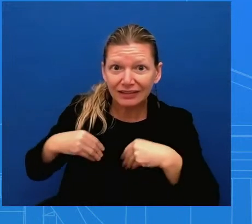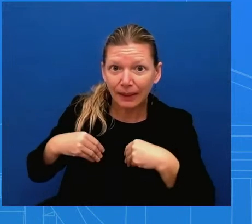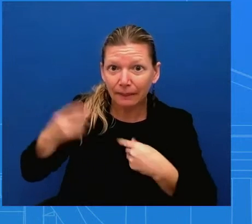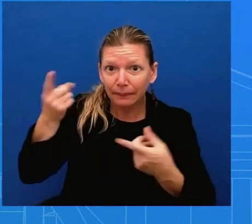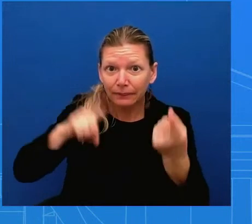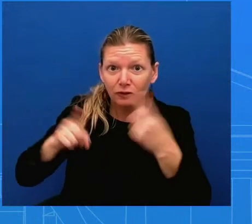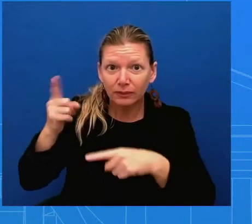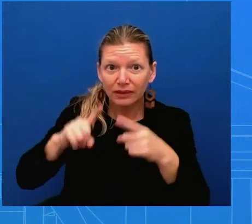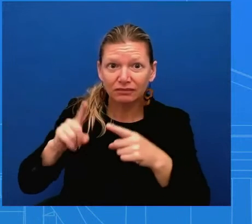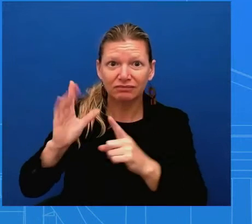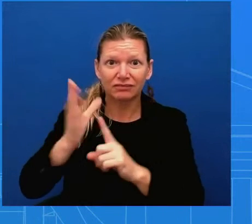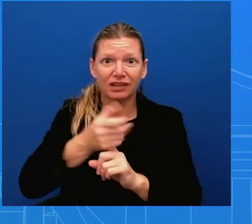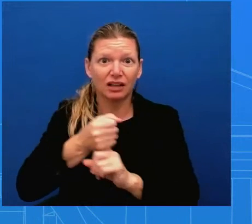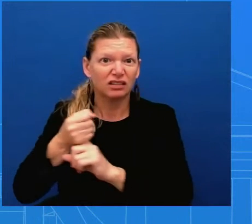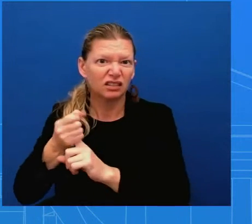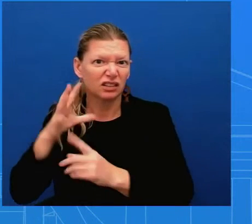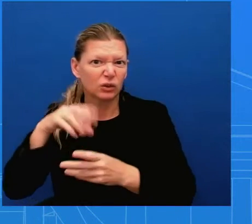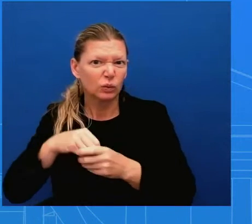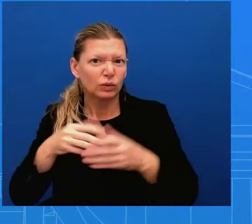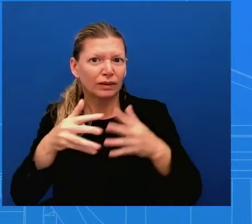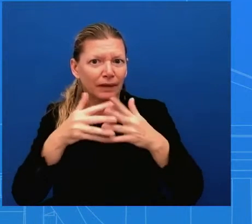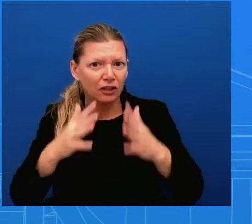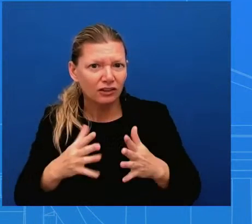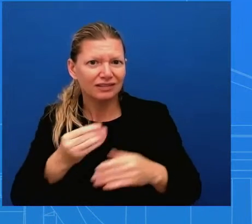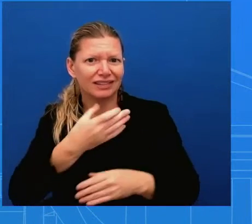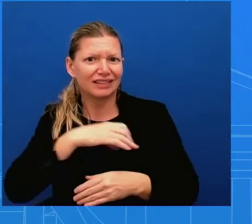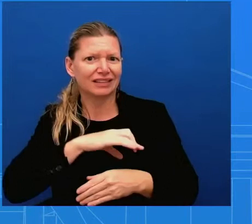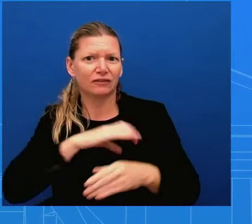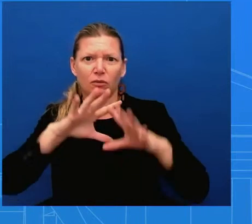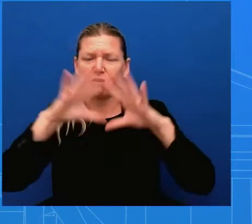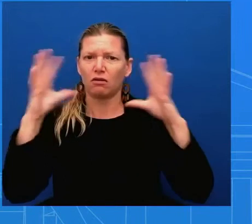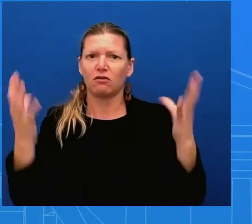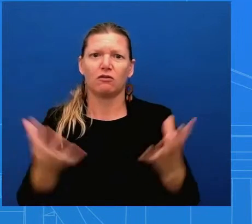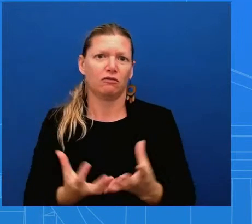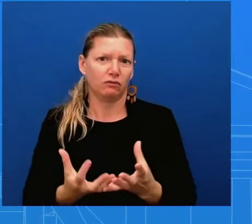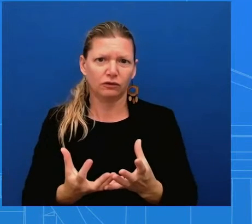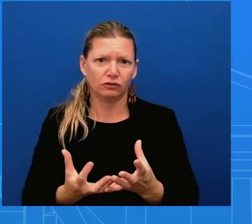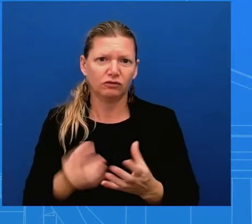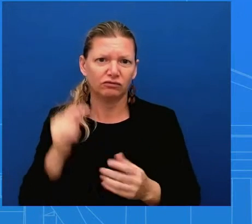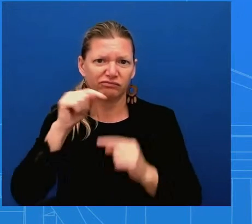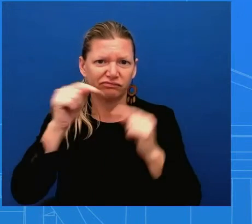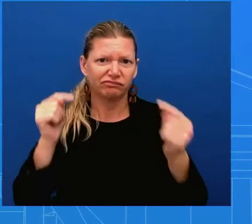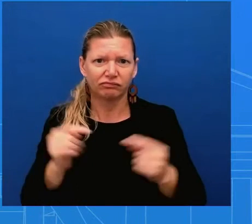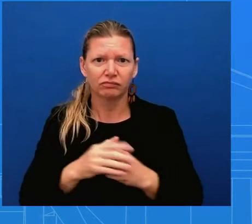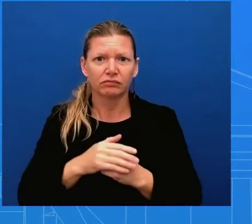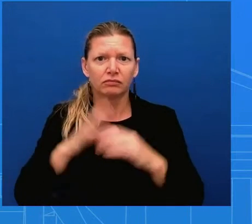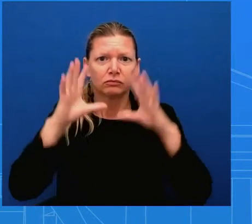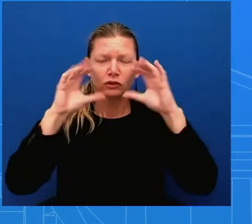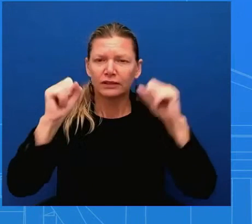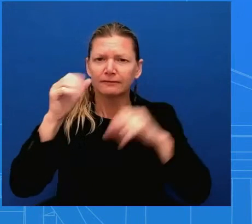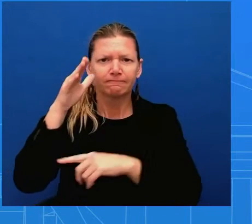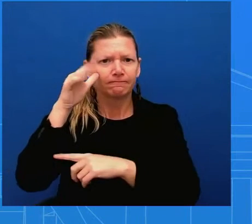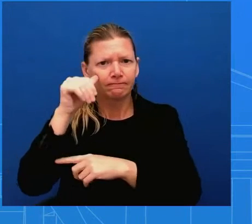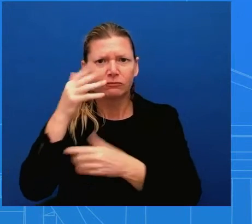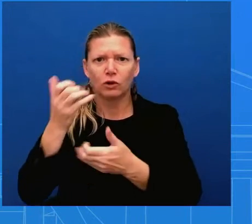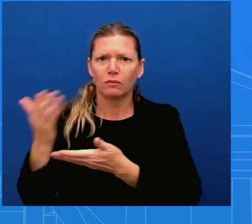safely back to their loved ones. And I met with the families of these American hostages again just this past Friday.